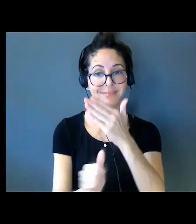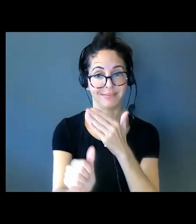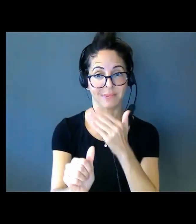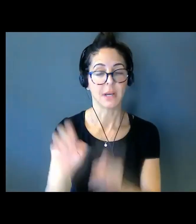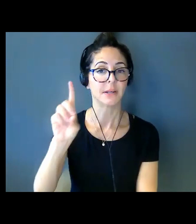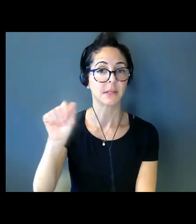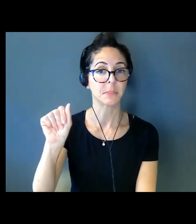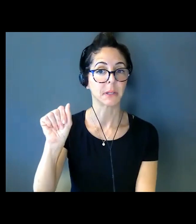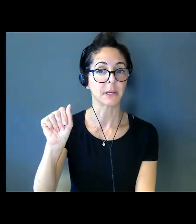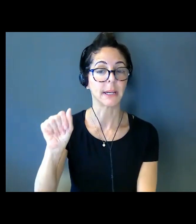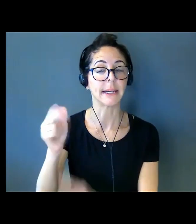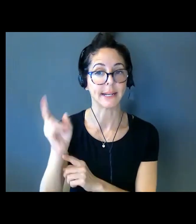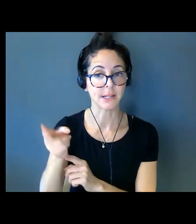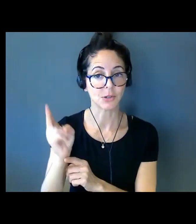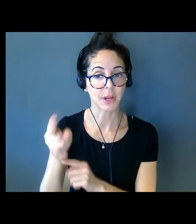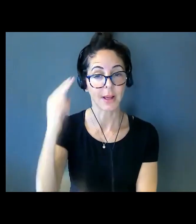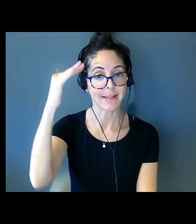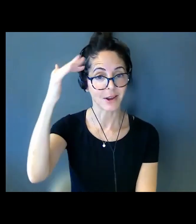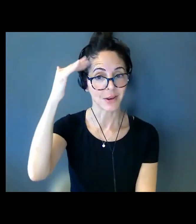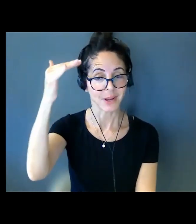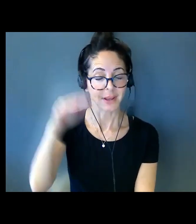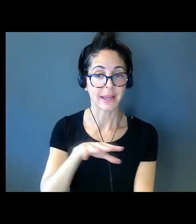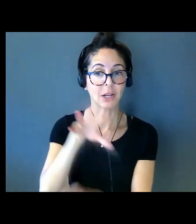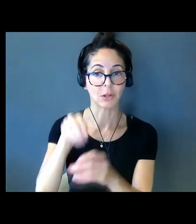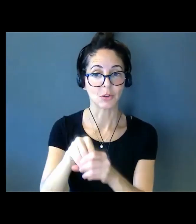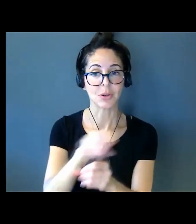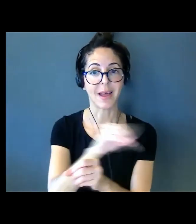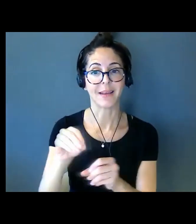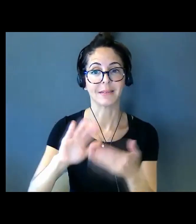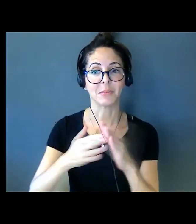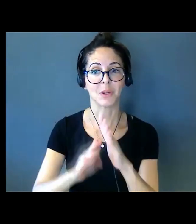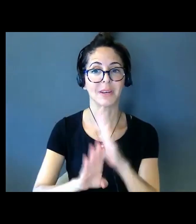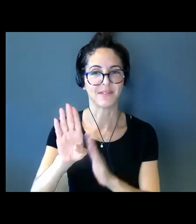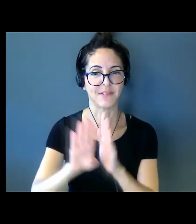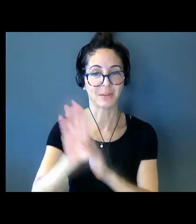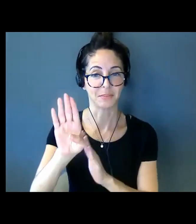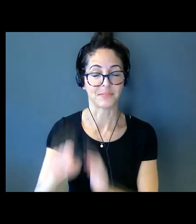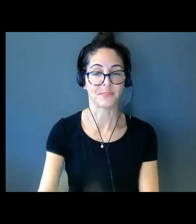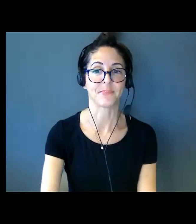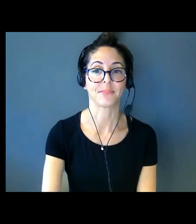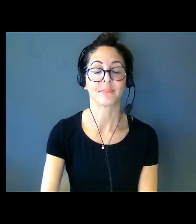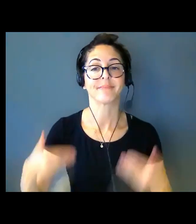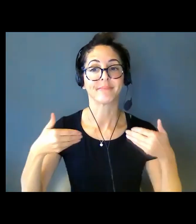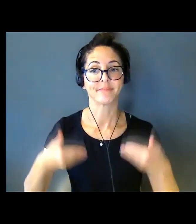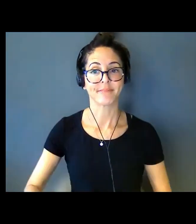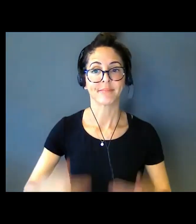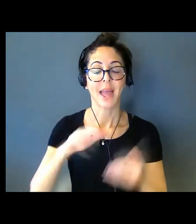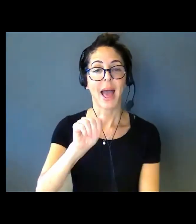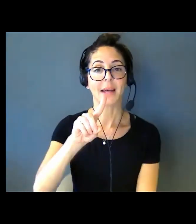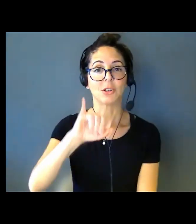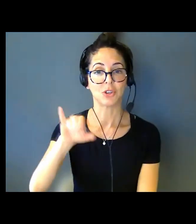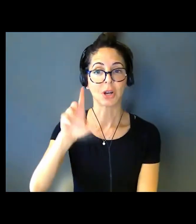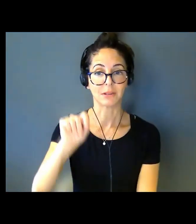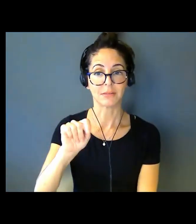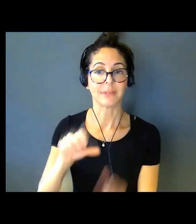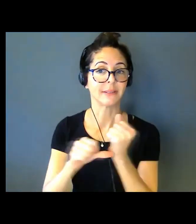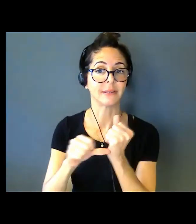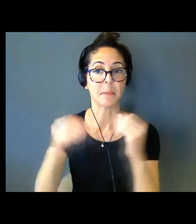theory, inclusion, and community development. I am an adjunct assistant professor—lecturer,